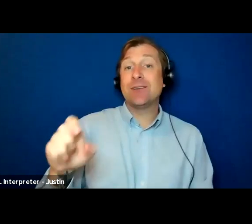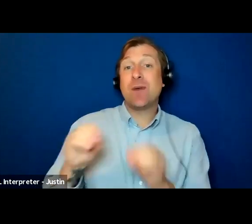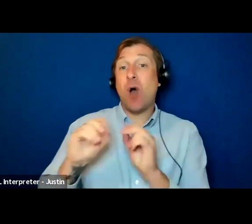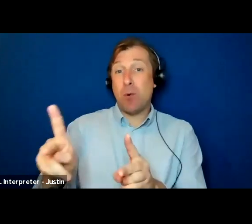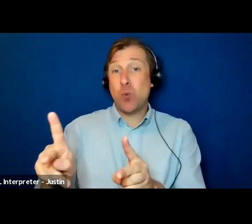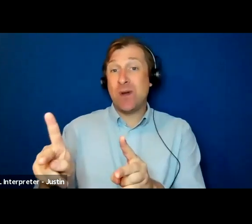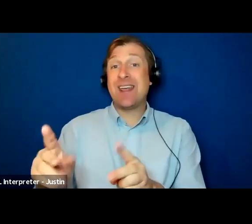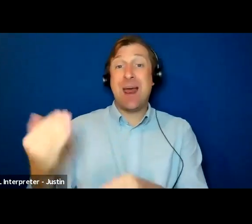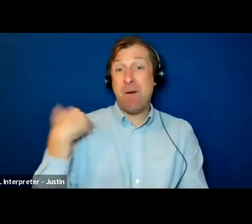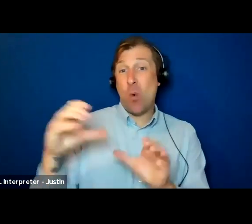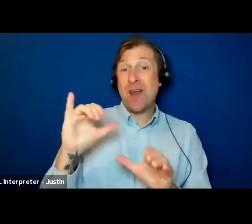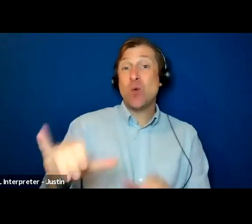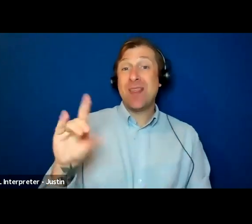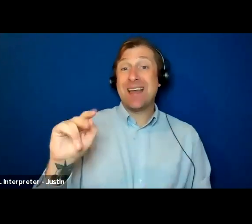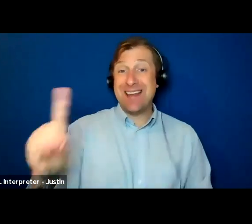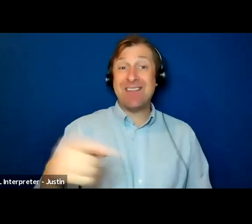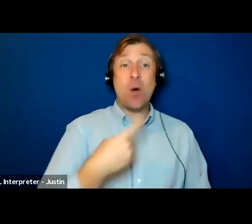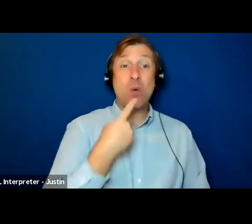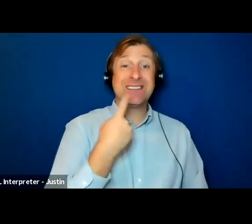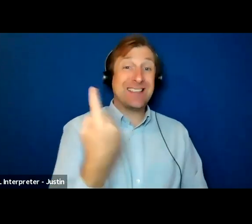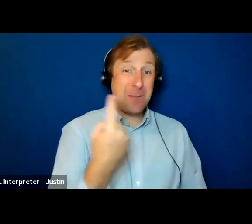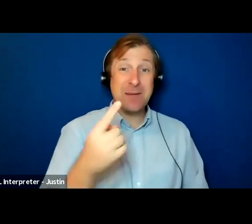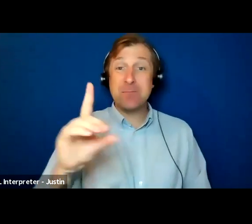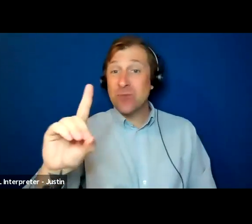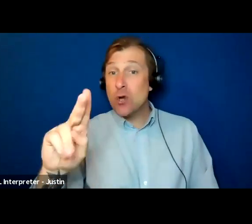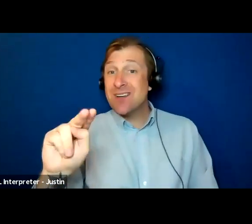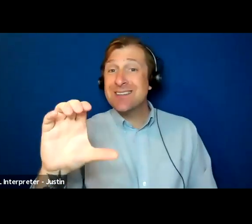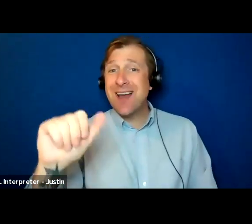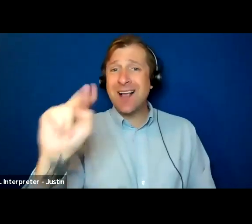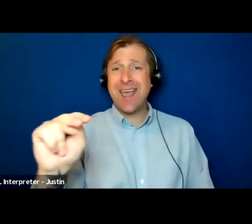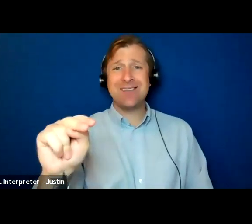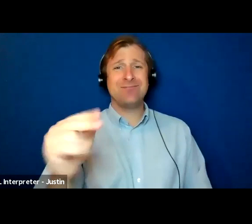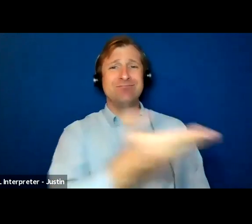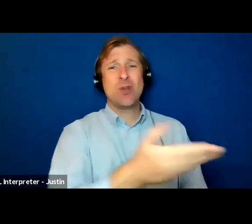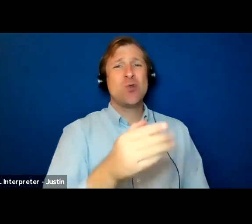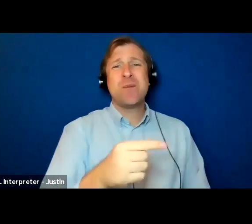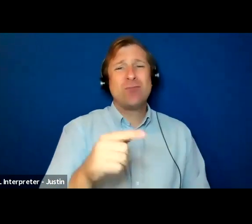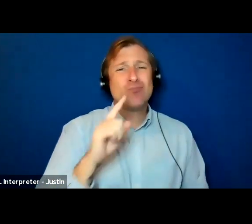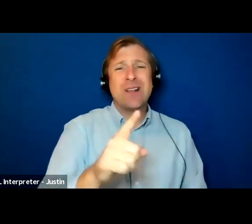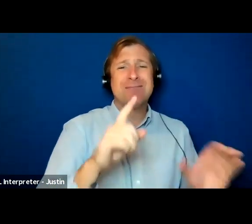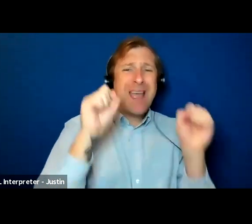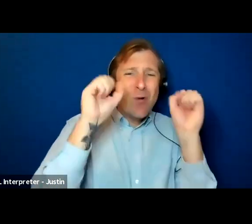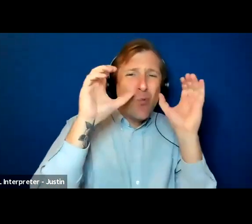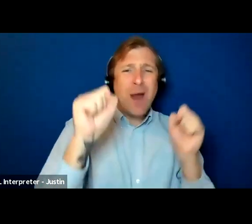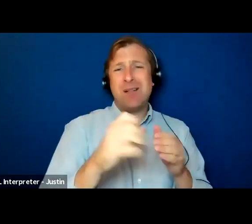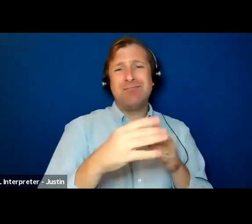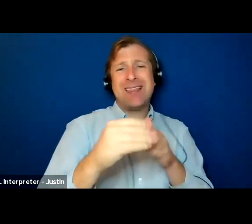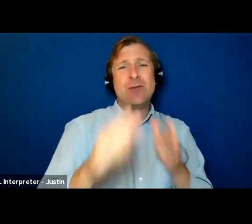I just wanted to say one thing. Duncan, you really have been an incredible leader and inspiration and thank you for your hard work.